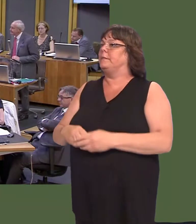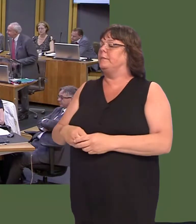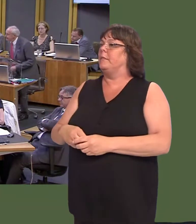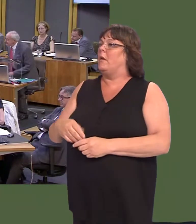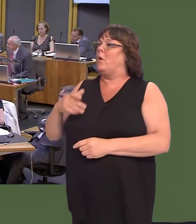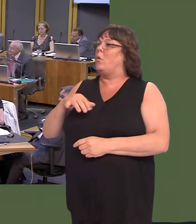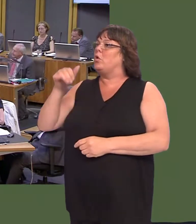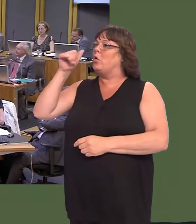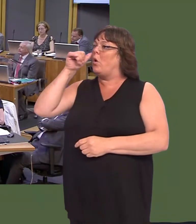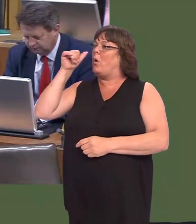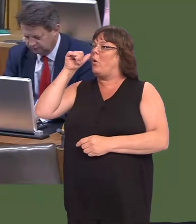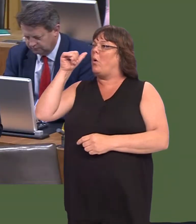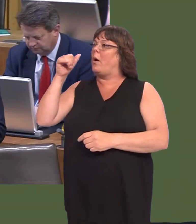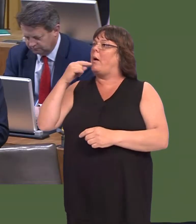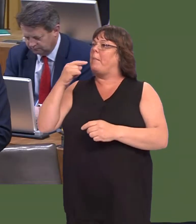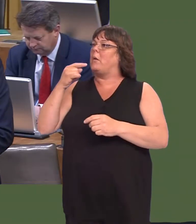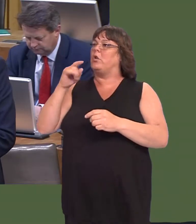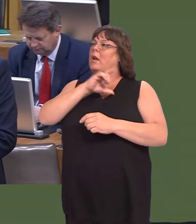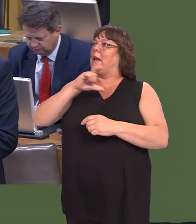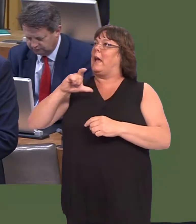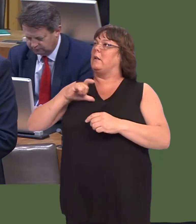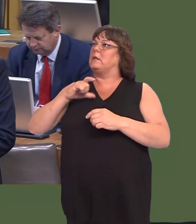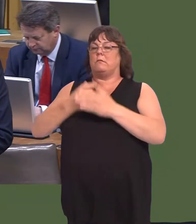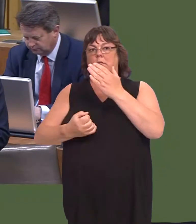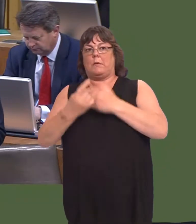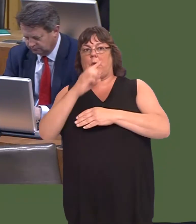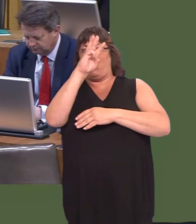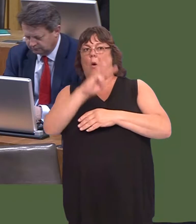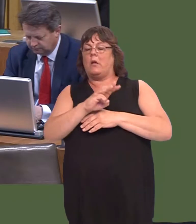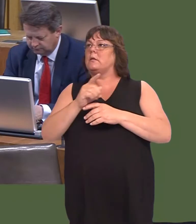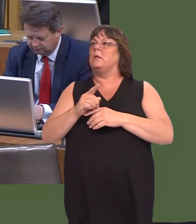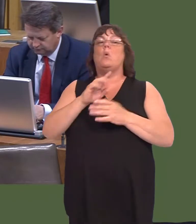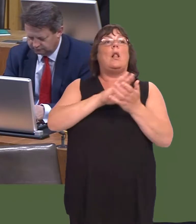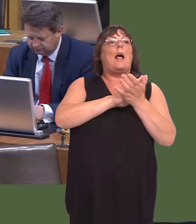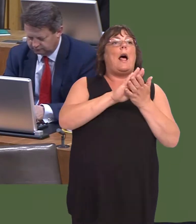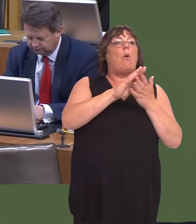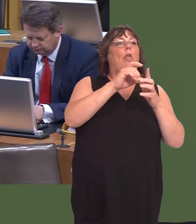OAQ(5)0668(FM) Carwyn Jones: Powys teaching health board and Hywel Dda university health board are both committed to providing the best-quality